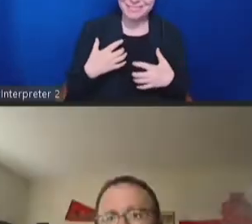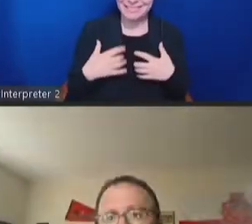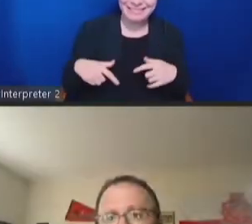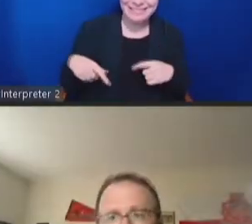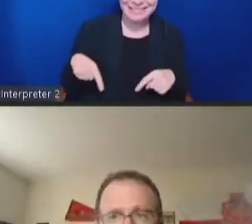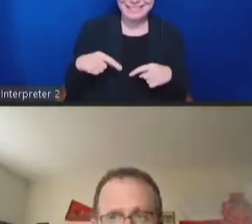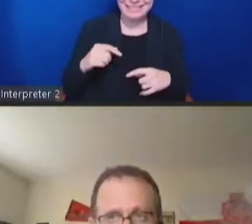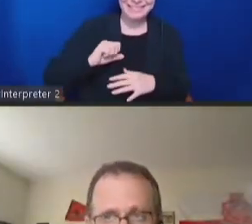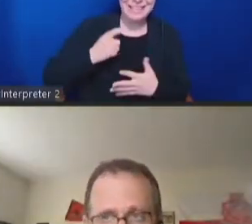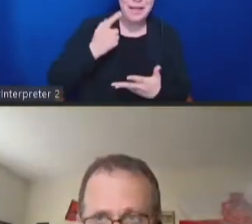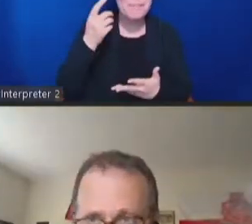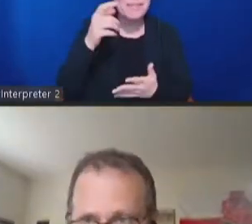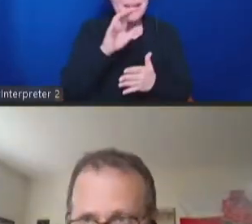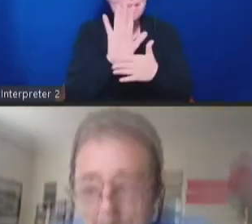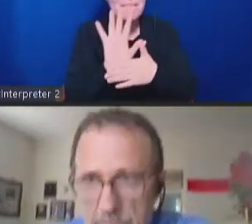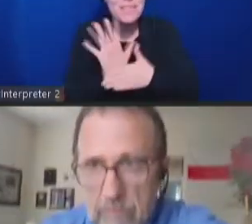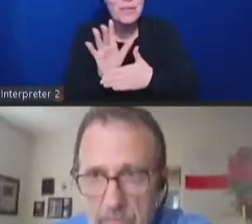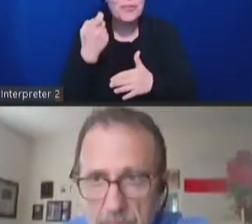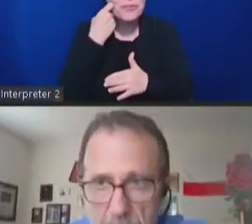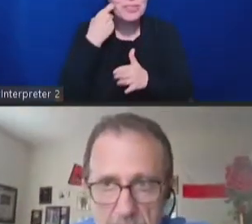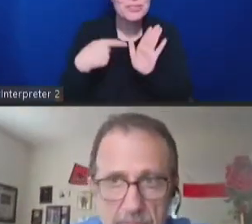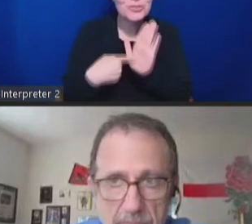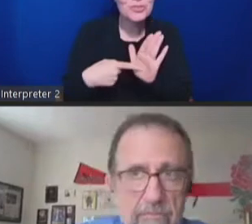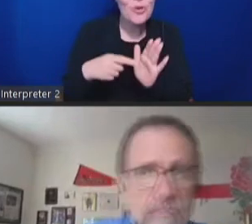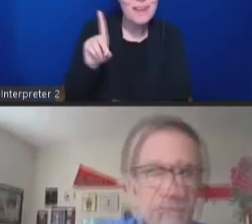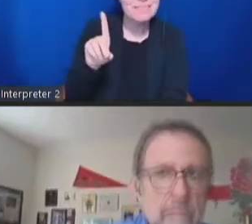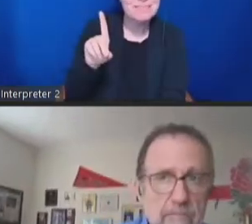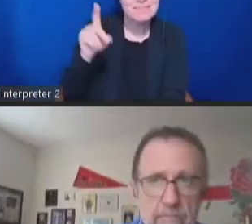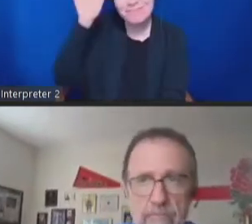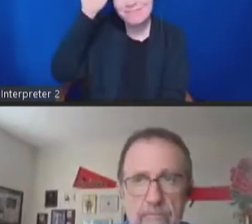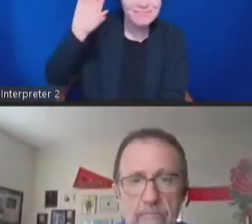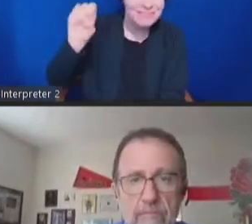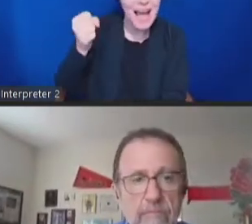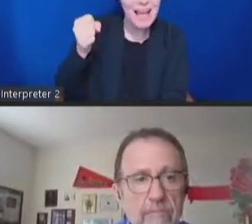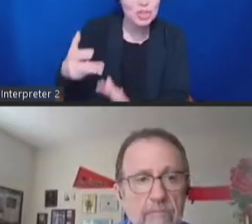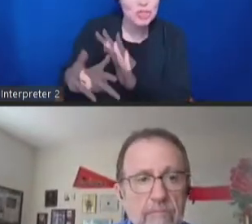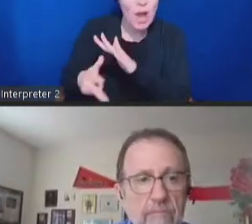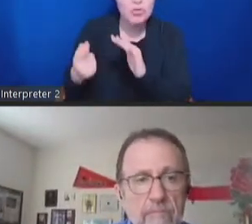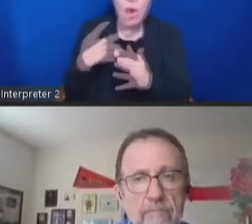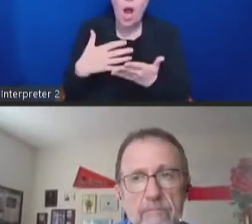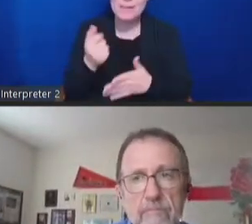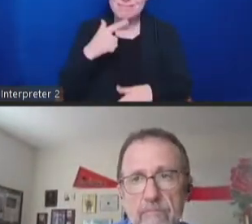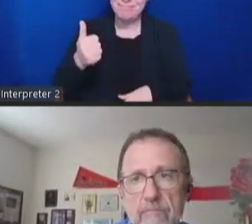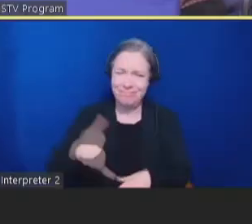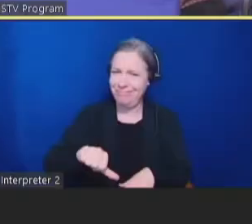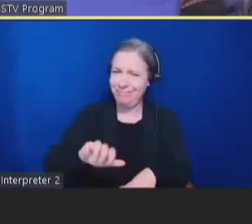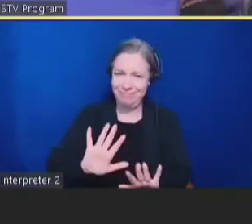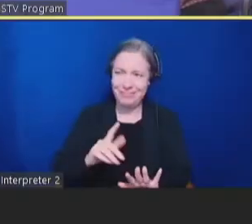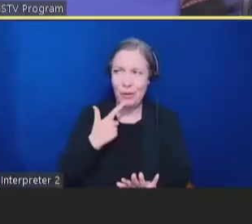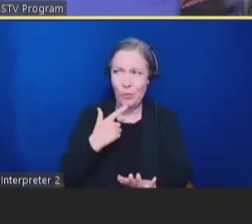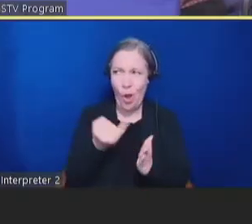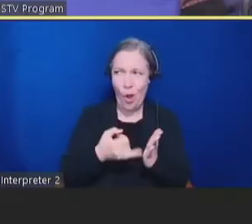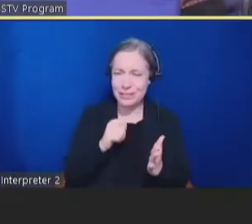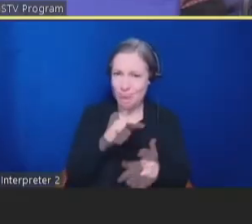you of Dad's Garage, I wanted to point out that in the beginning, they almost declined the funding because they thought, "Oh, we're just artists. We're not qualified to be able to speak